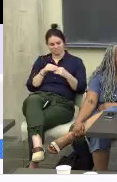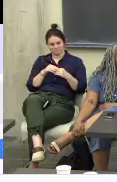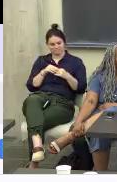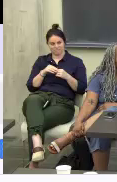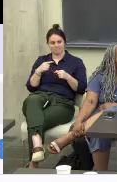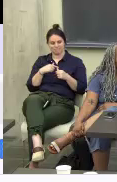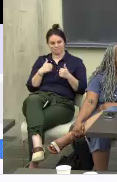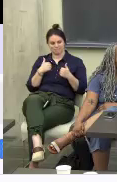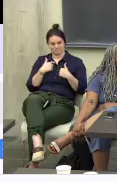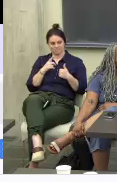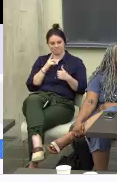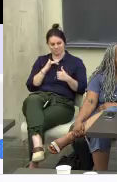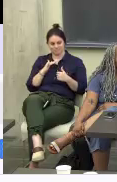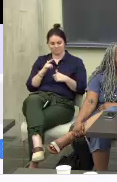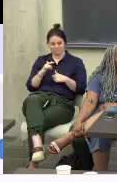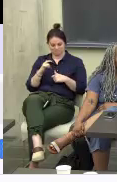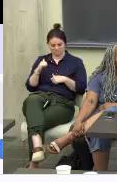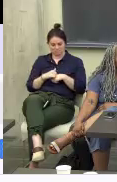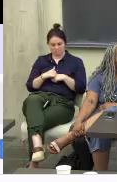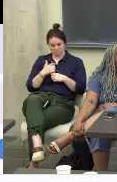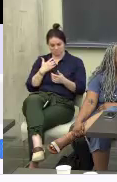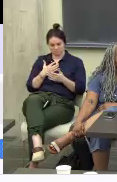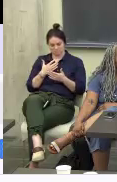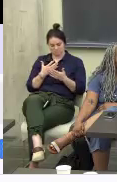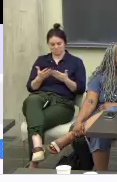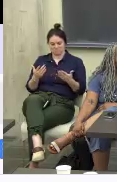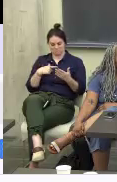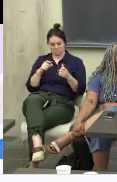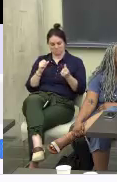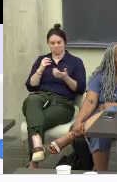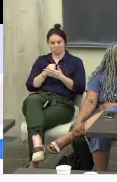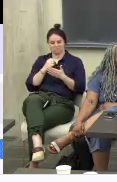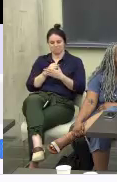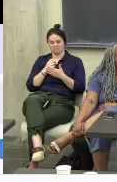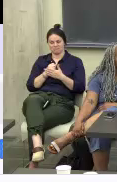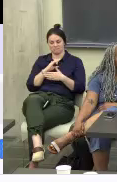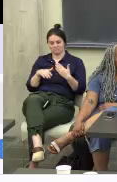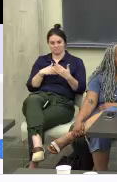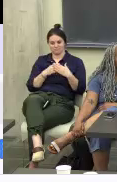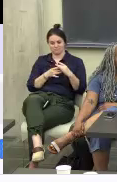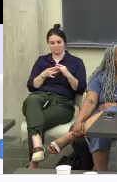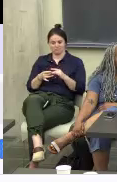have some real concrete things that we can do. And it is all tied to our connection with each